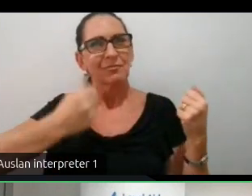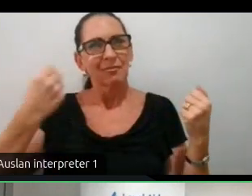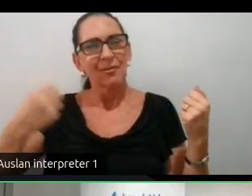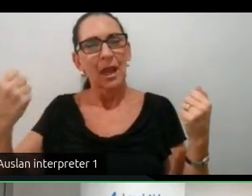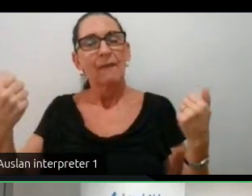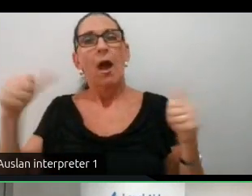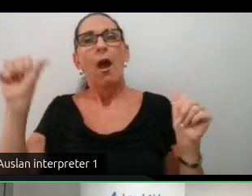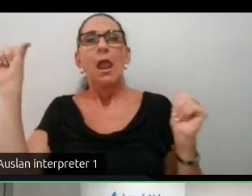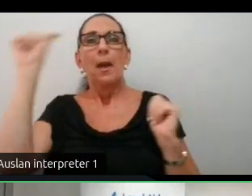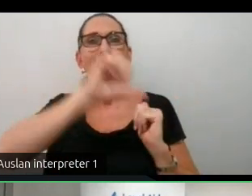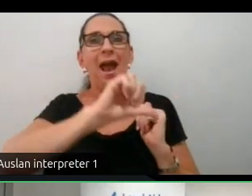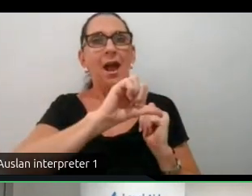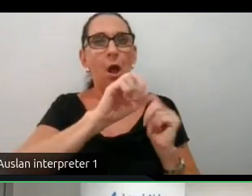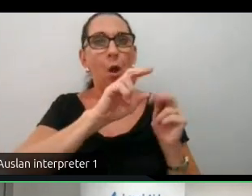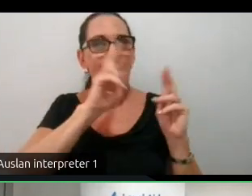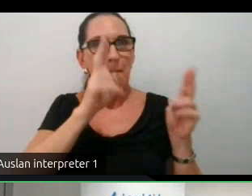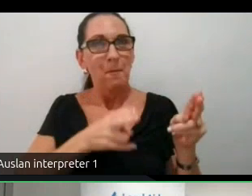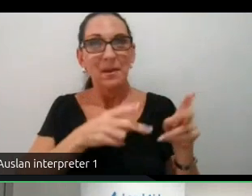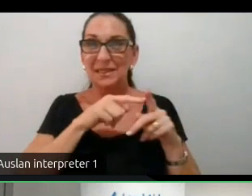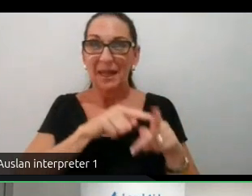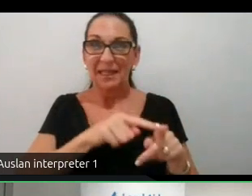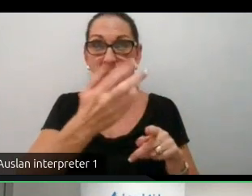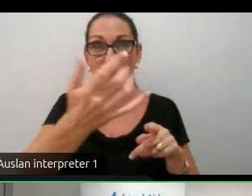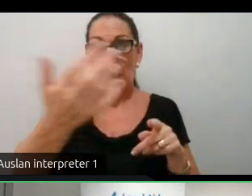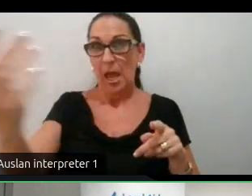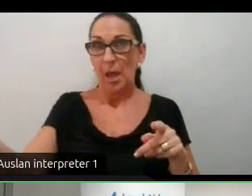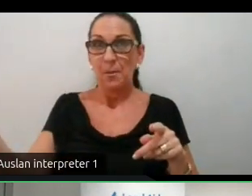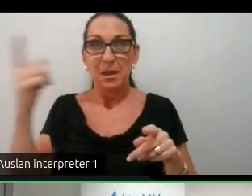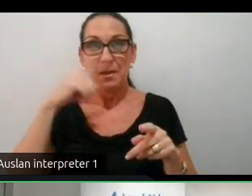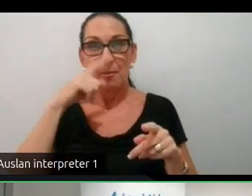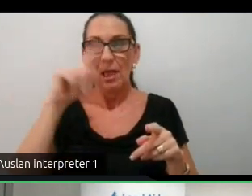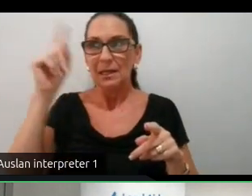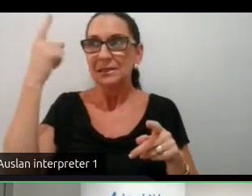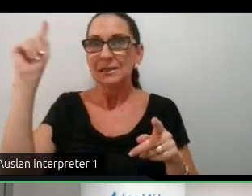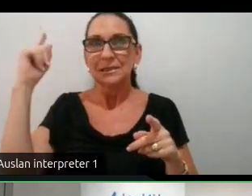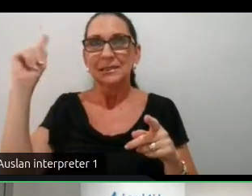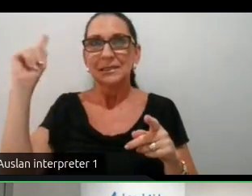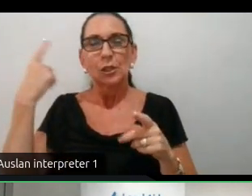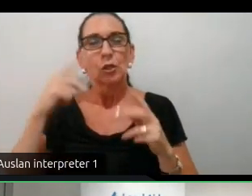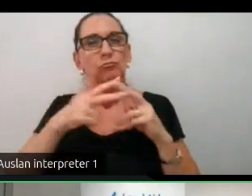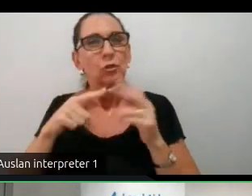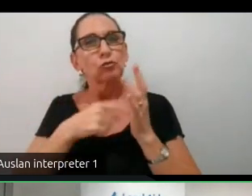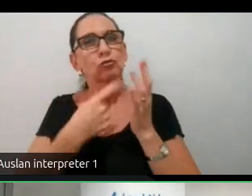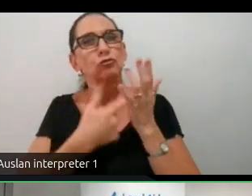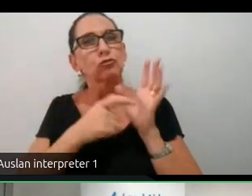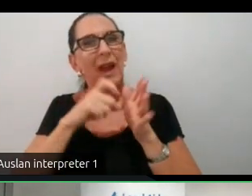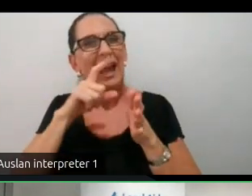it takes for you to get back in your house depends on how many other people need the tradies that are